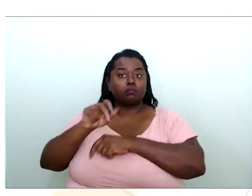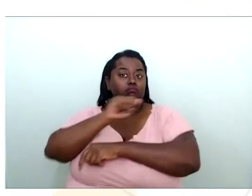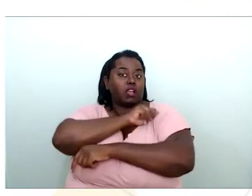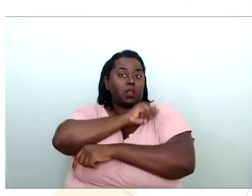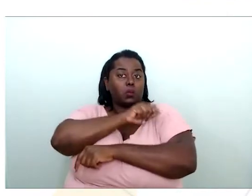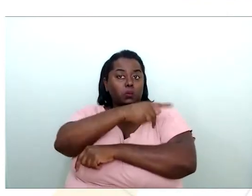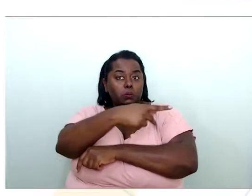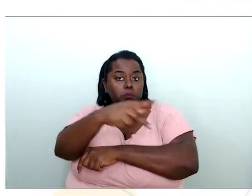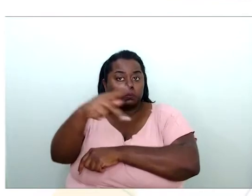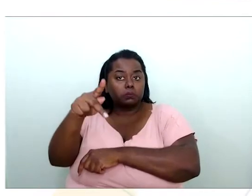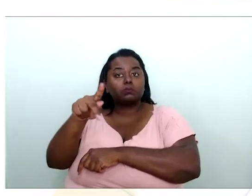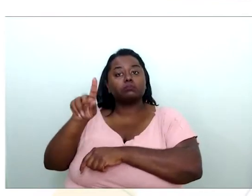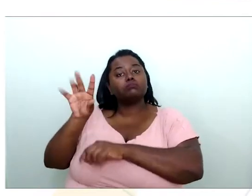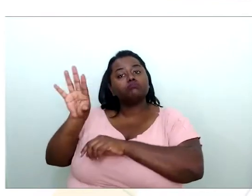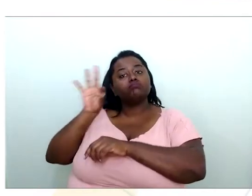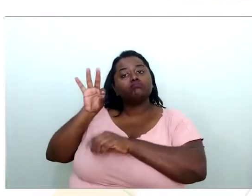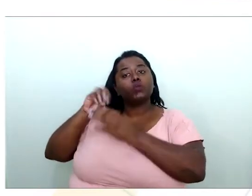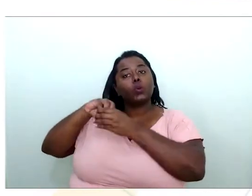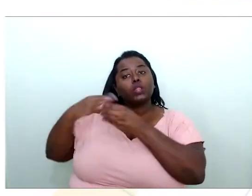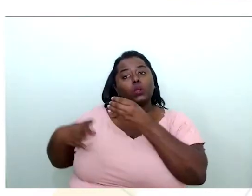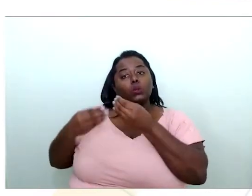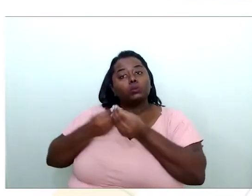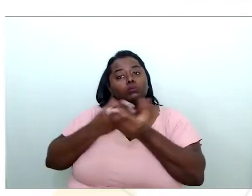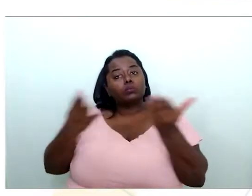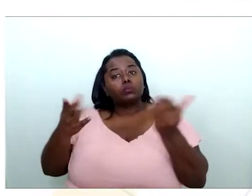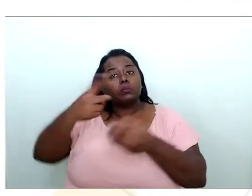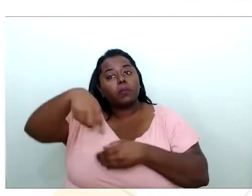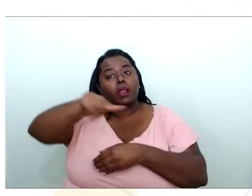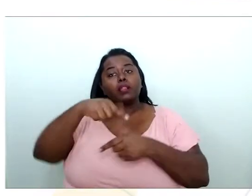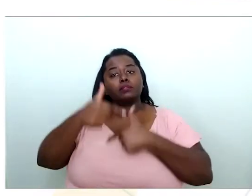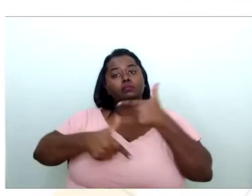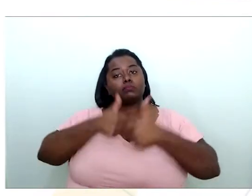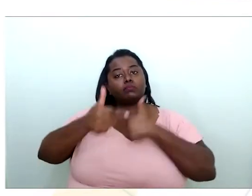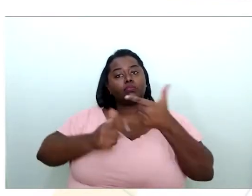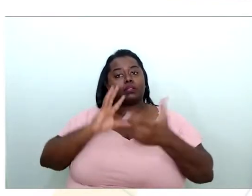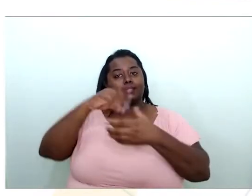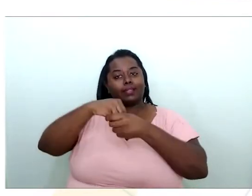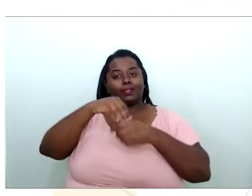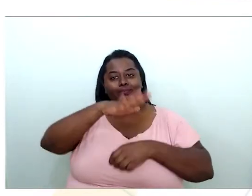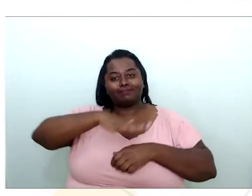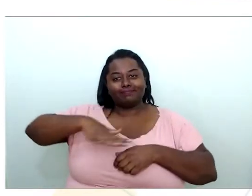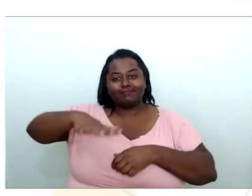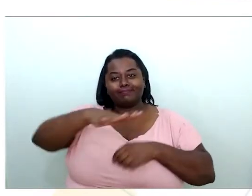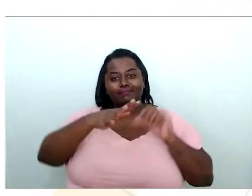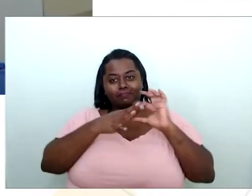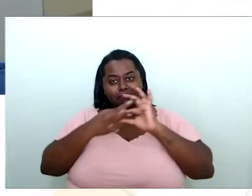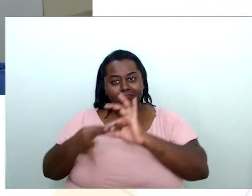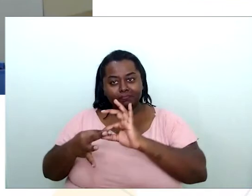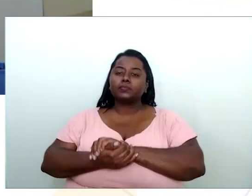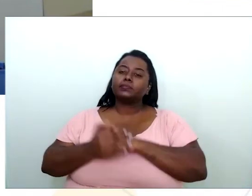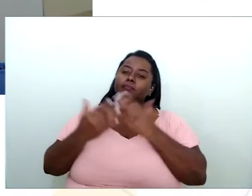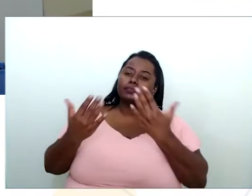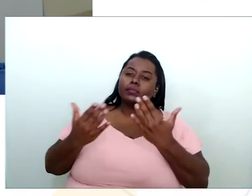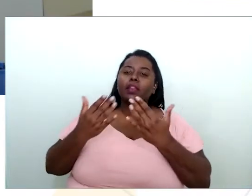be used by the learners to to to to work within that scenario let's say it's some